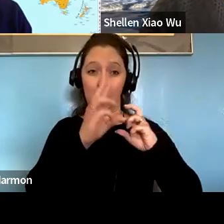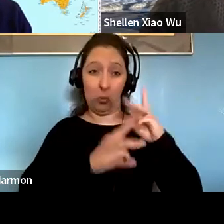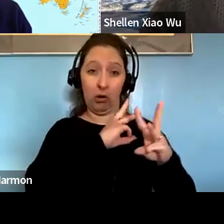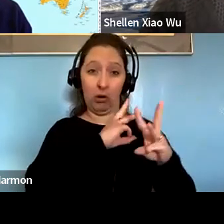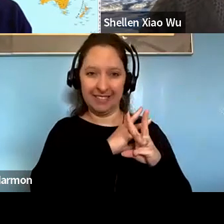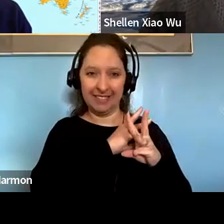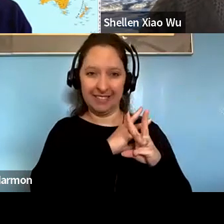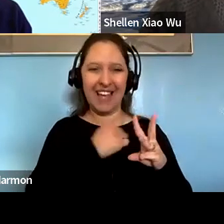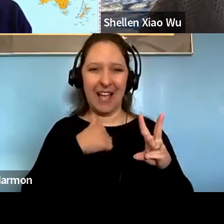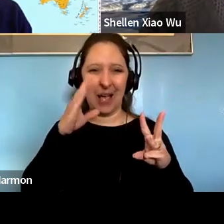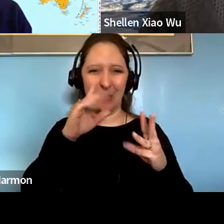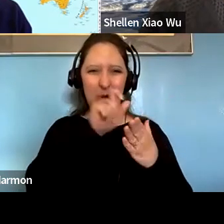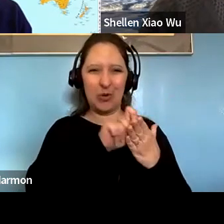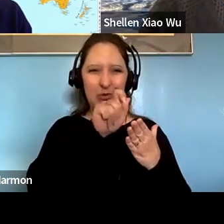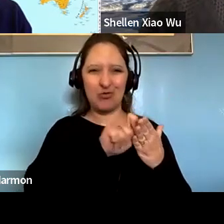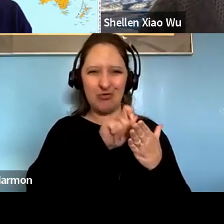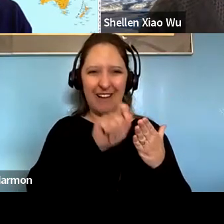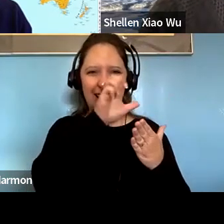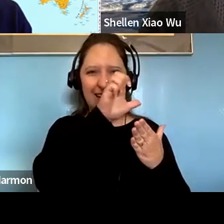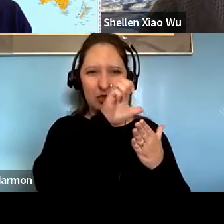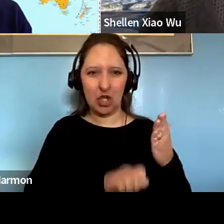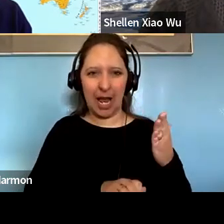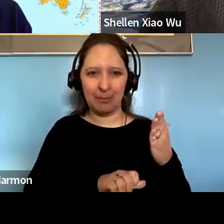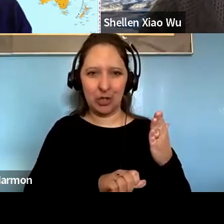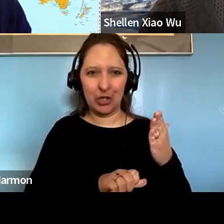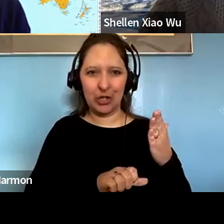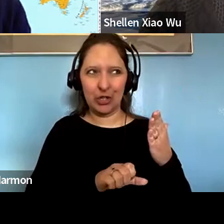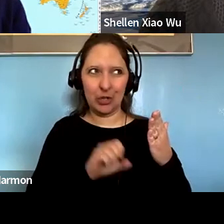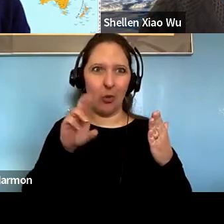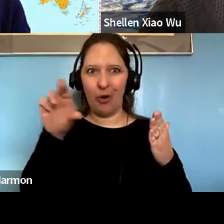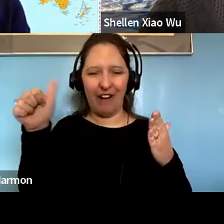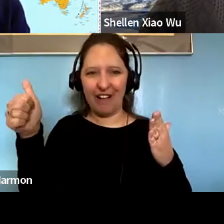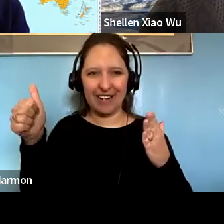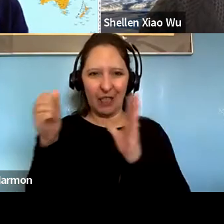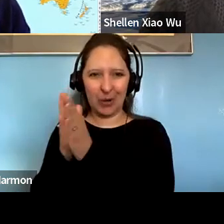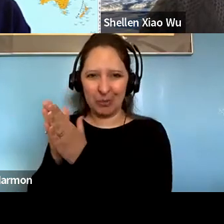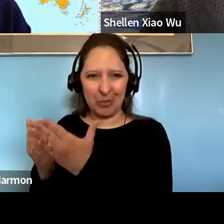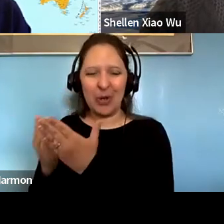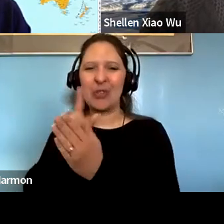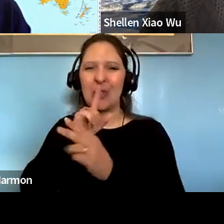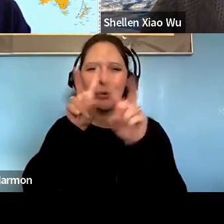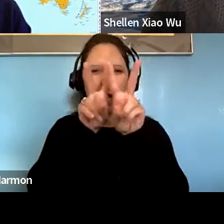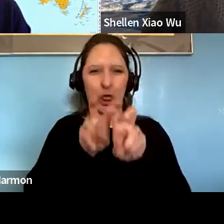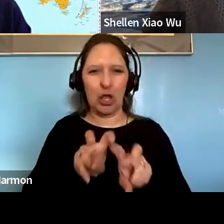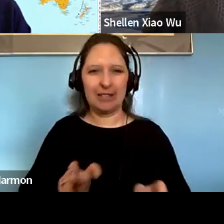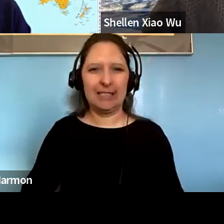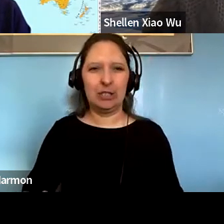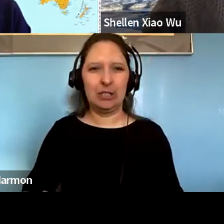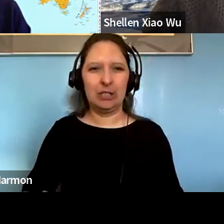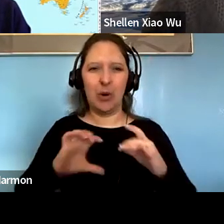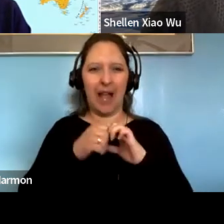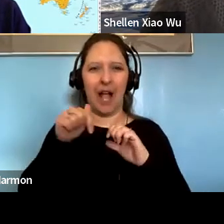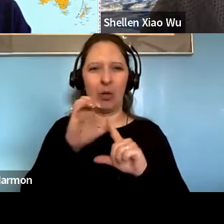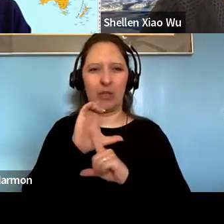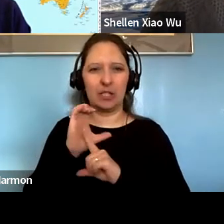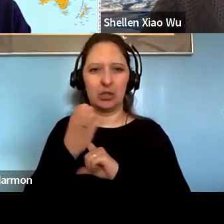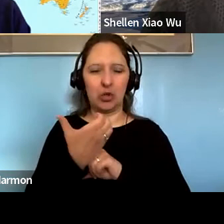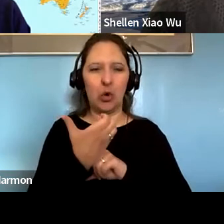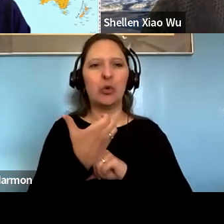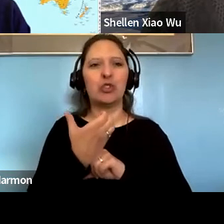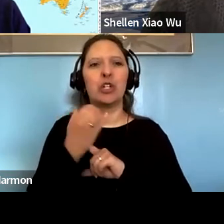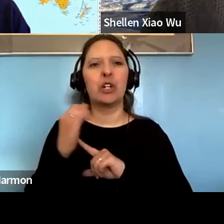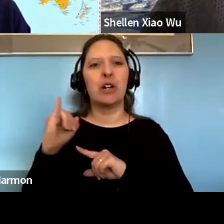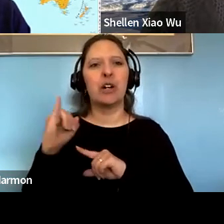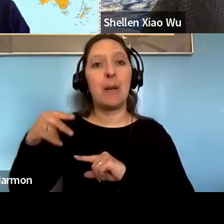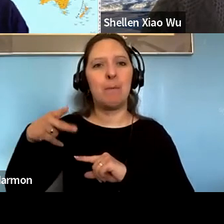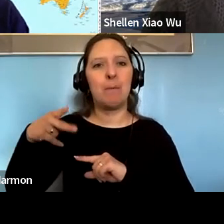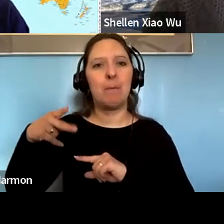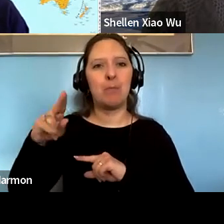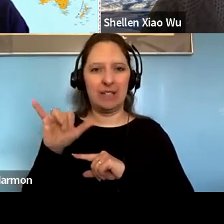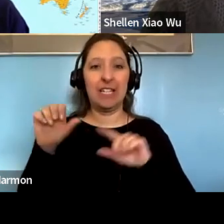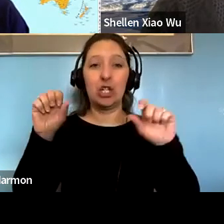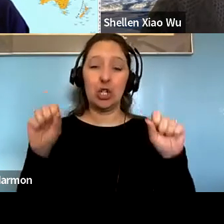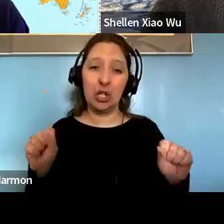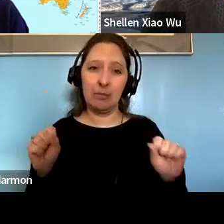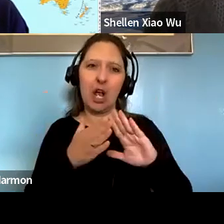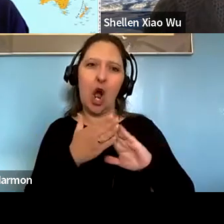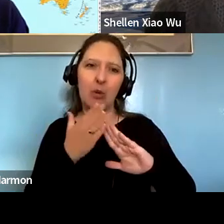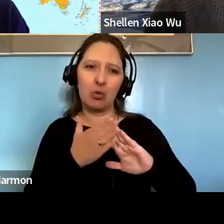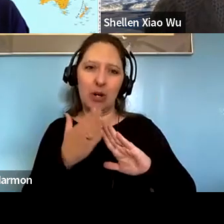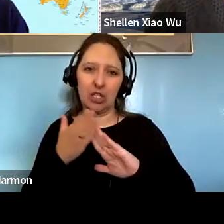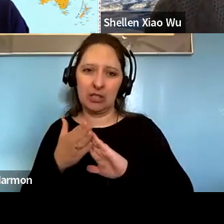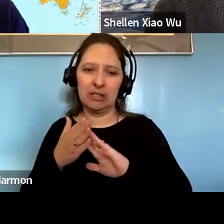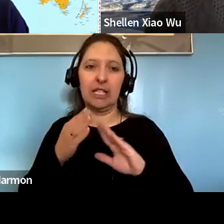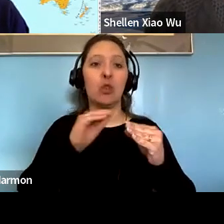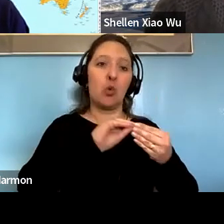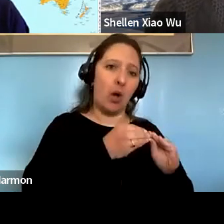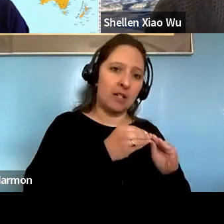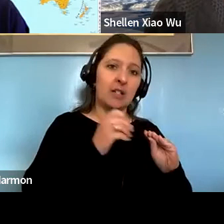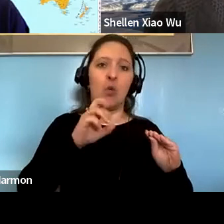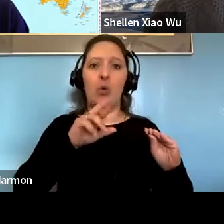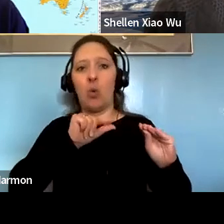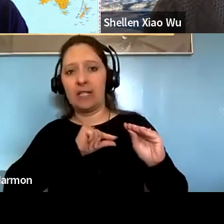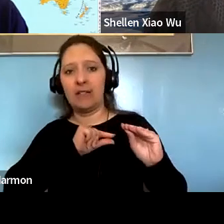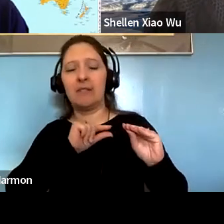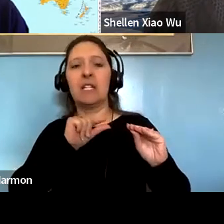Salvador Santino Regilme: wrote a chapter that looks into or perhaps another piece of scholarly work that looks into how this culture of impunity could be operationalize qualitatively or quantitatively invited spirits of.